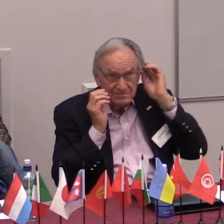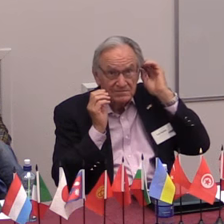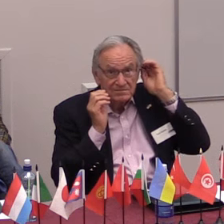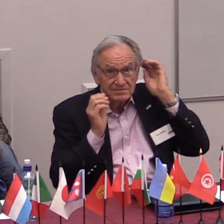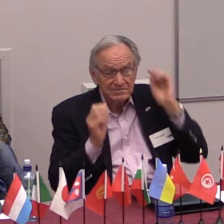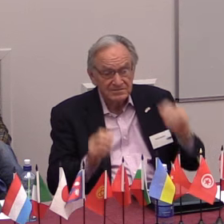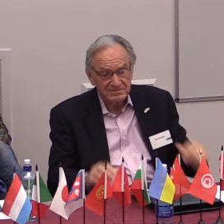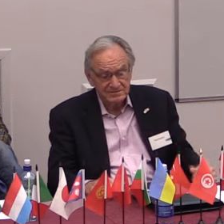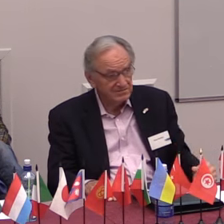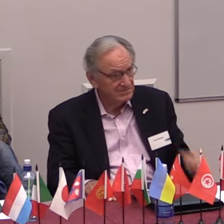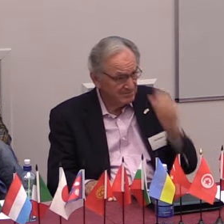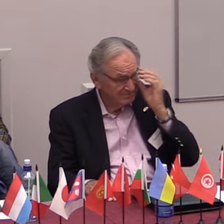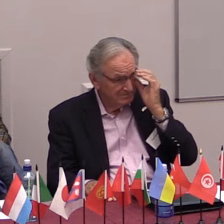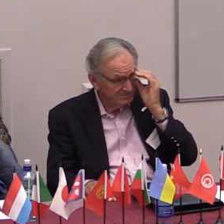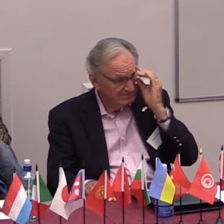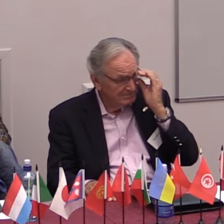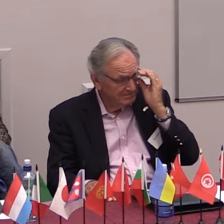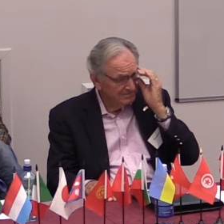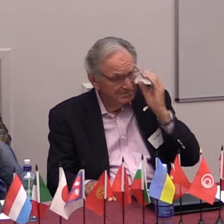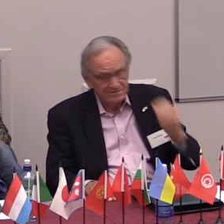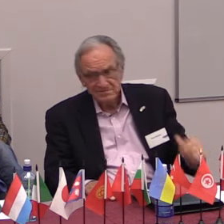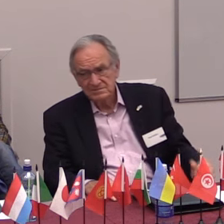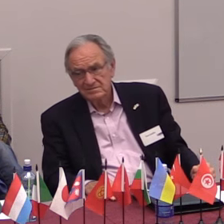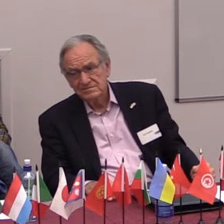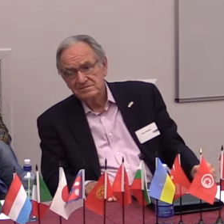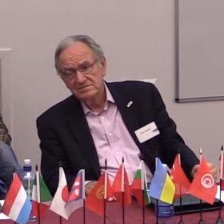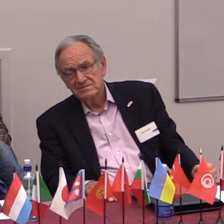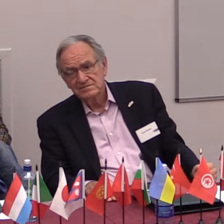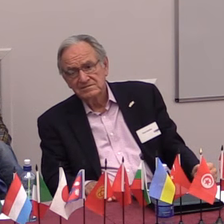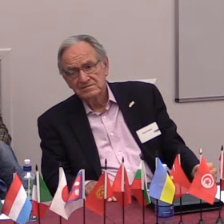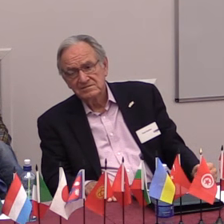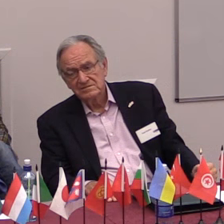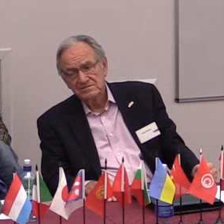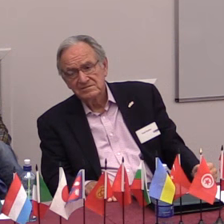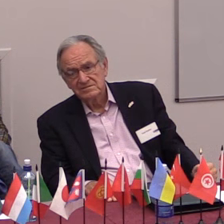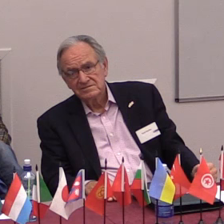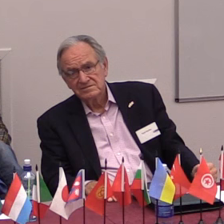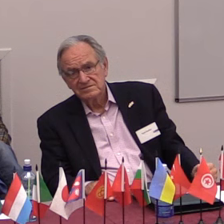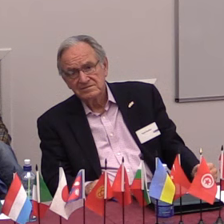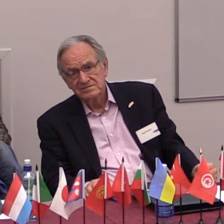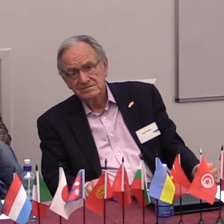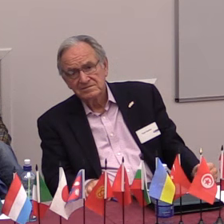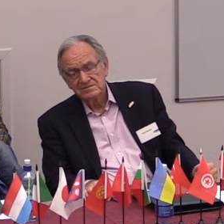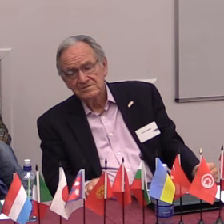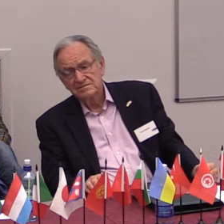etcetera. Just before we do that, I want to remind people, as from an Irish point of view,